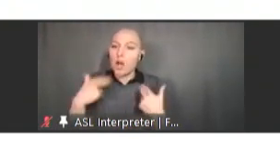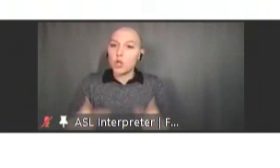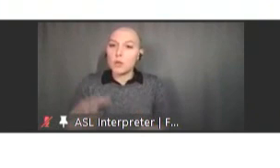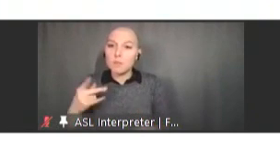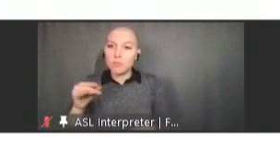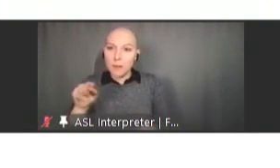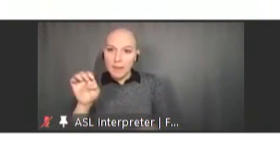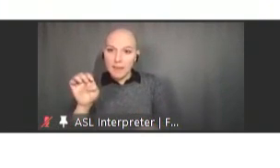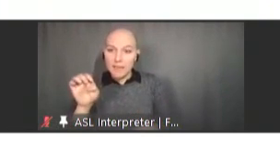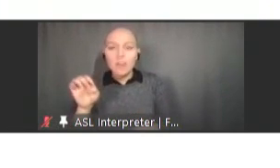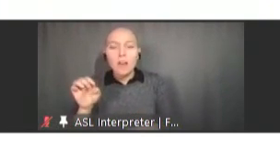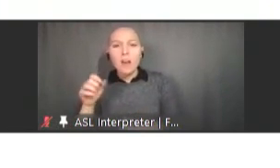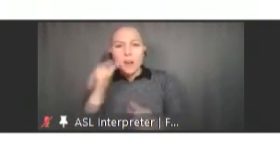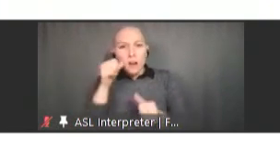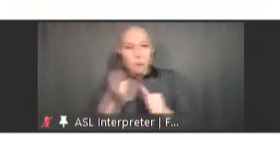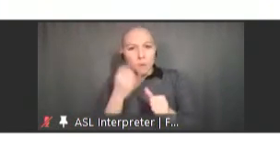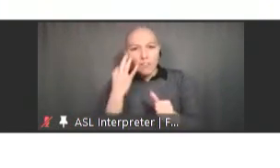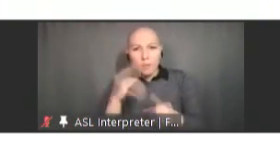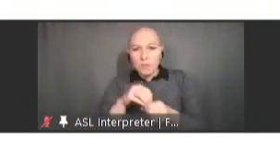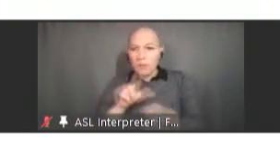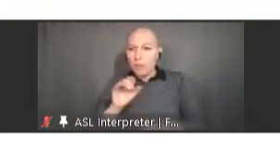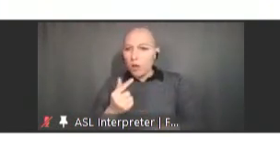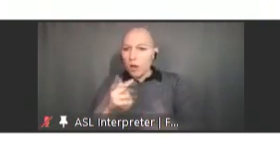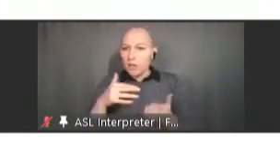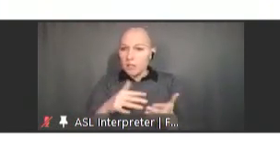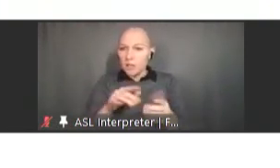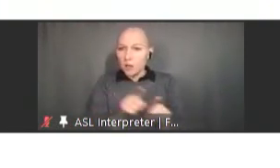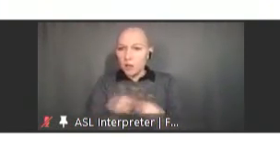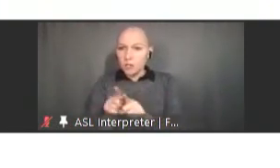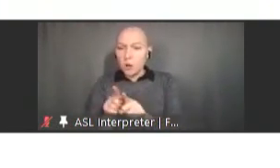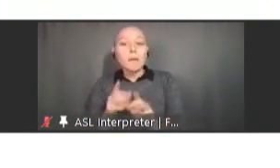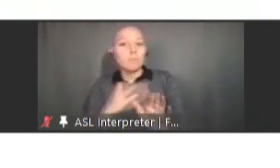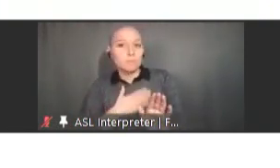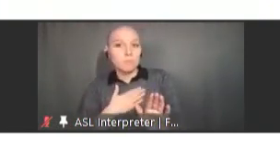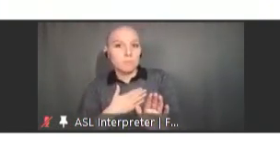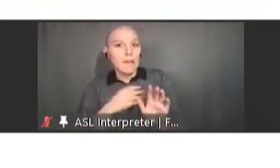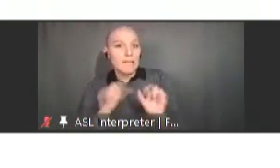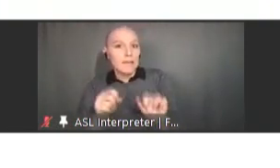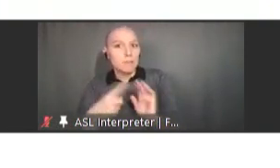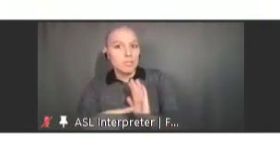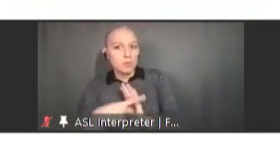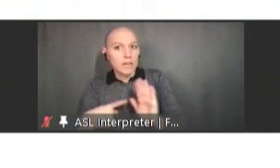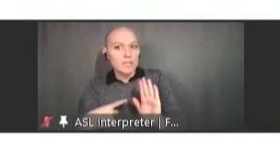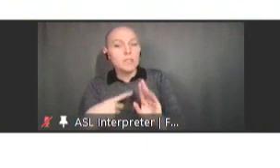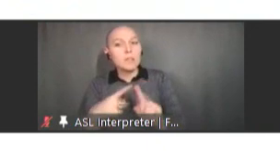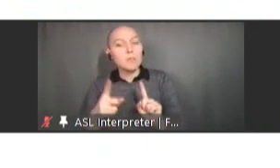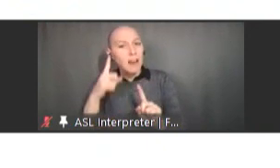they -- but they also -- and I can be corrected, obviously, but I think they also kind of were